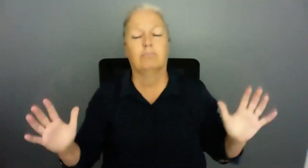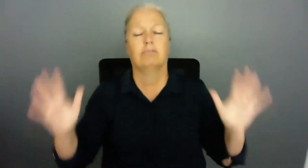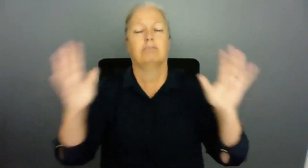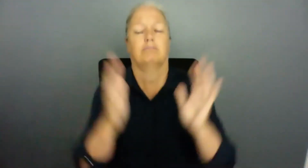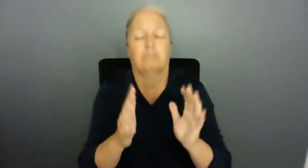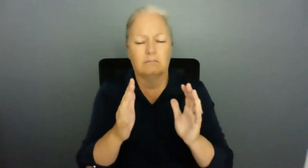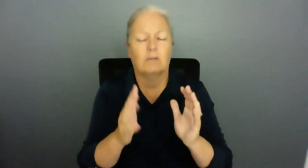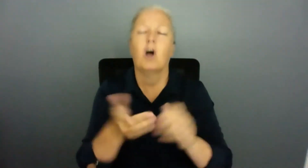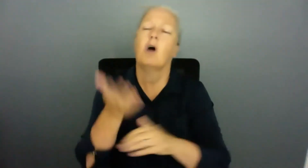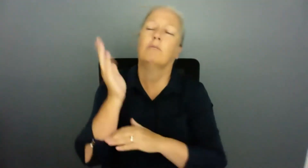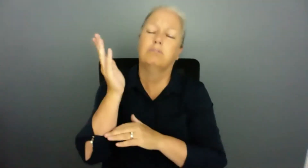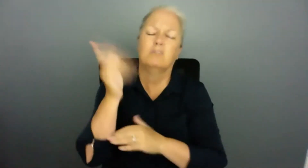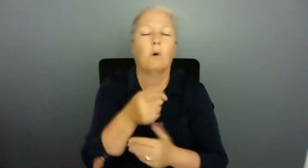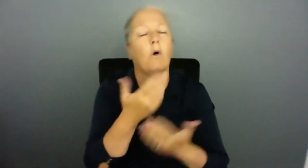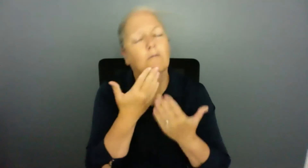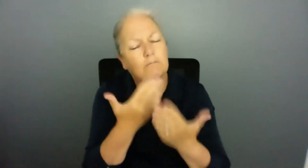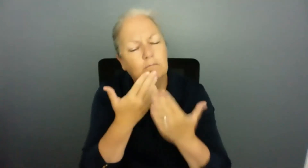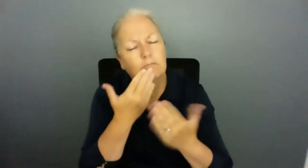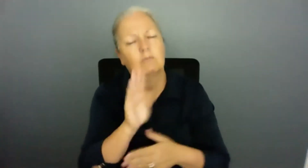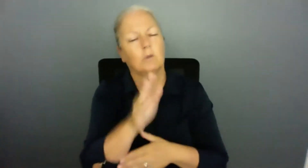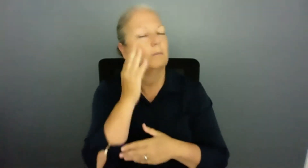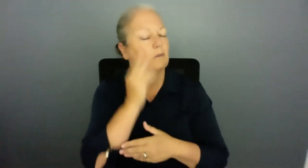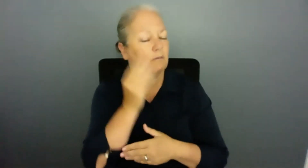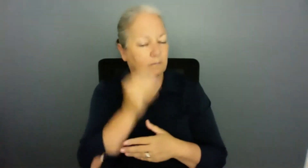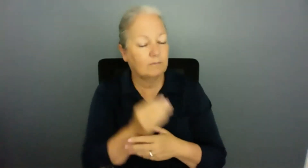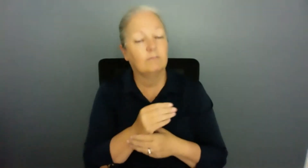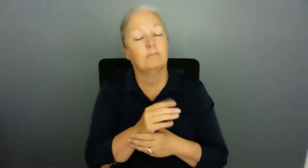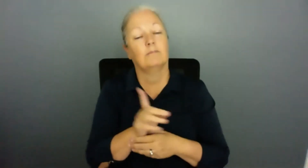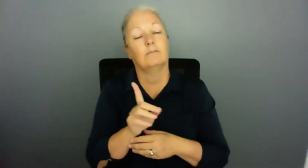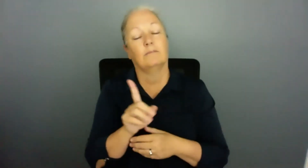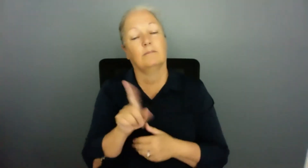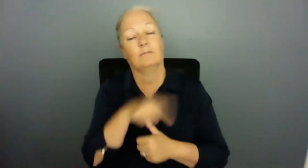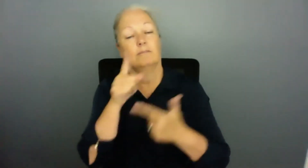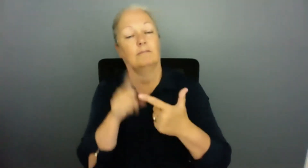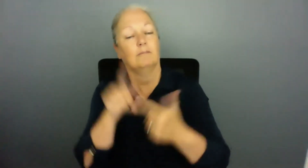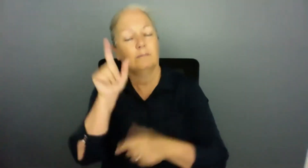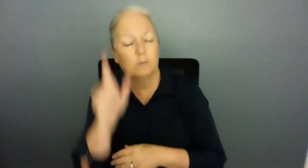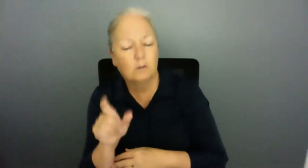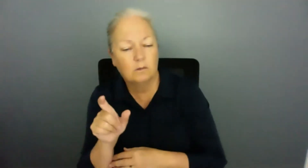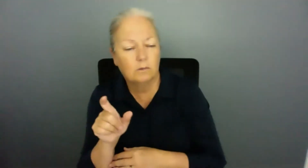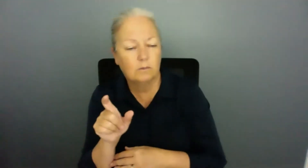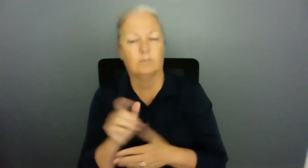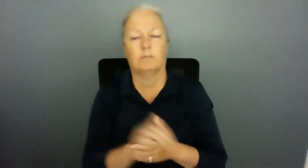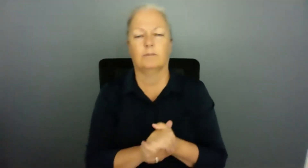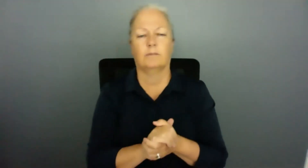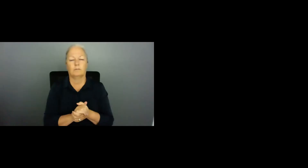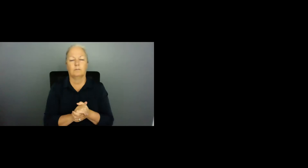again for sharing your perspectives uh next up is uh kato kanto mark is from uganda aged